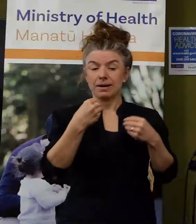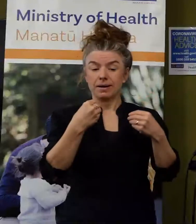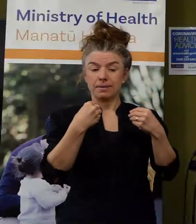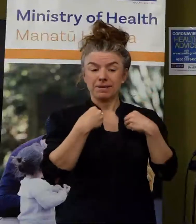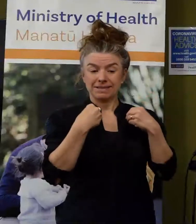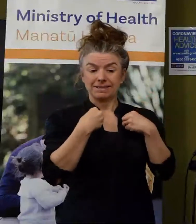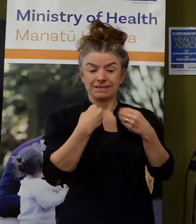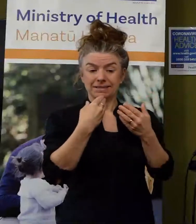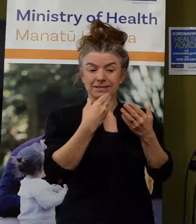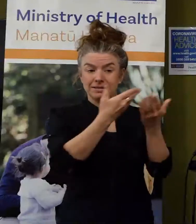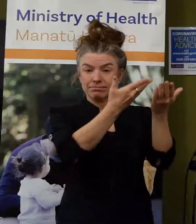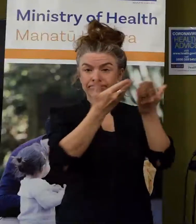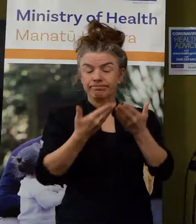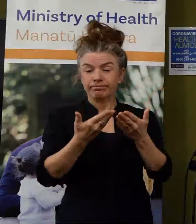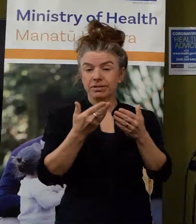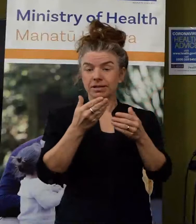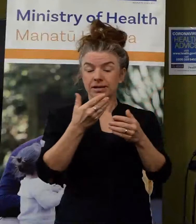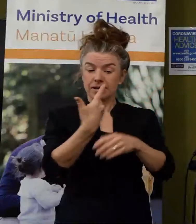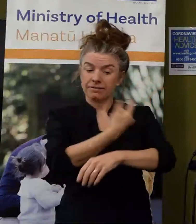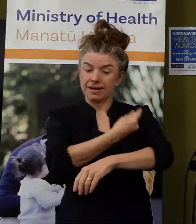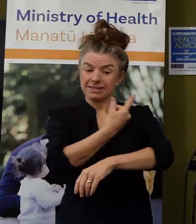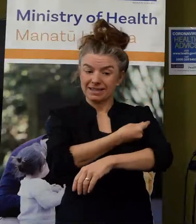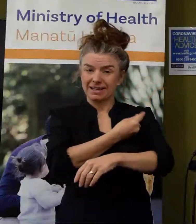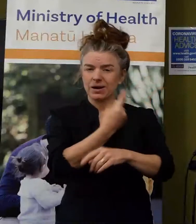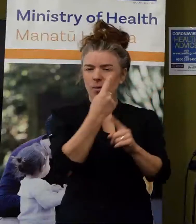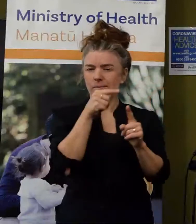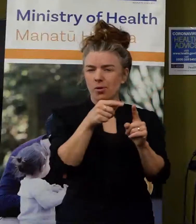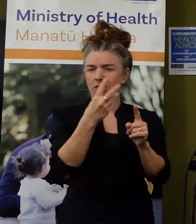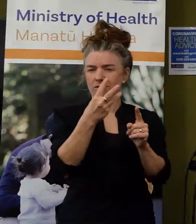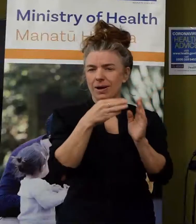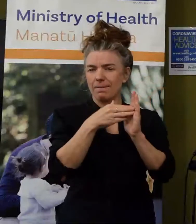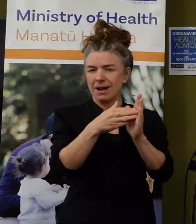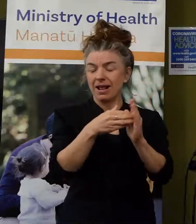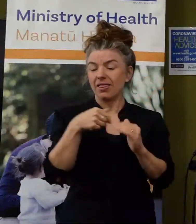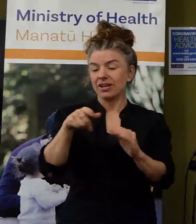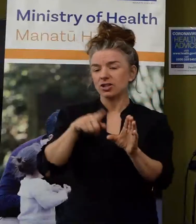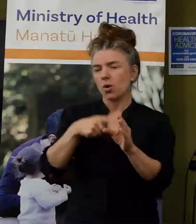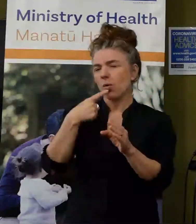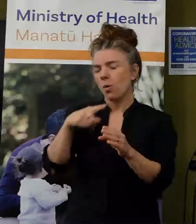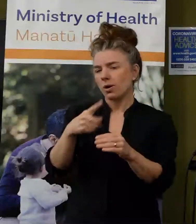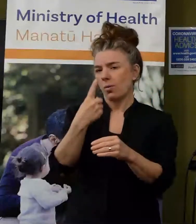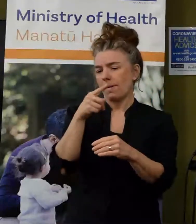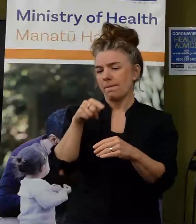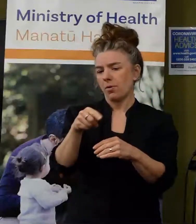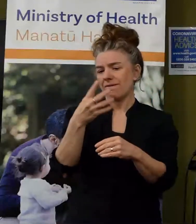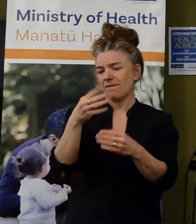of vaccine. We've ordered for this year 1.46 million doses. So we've increased that by another 100,000.